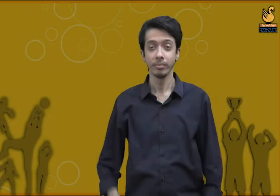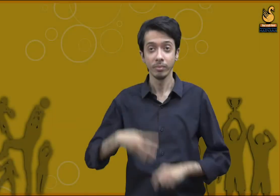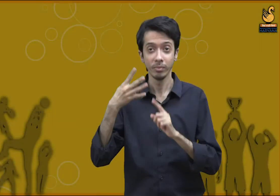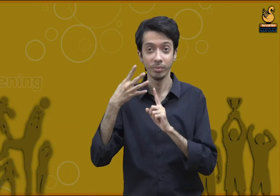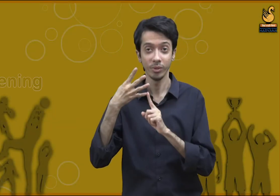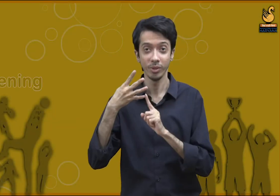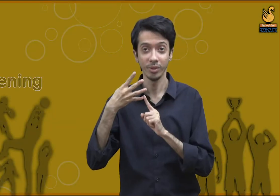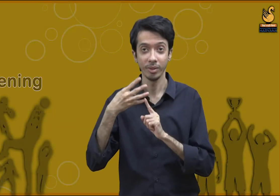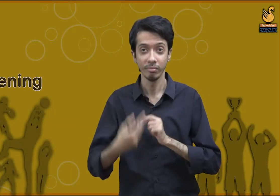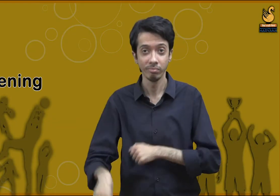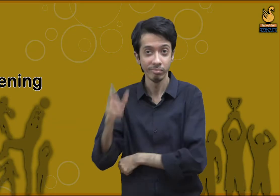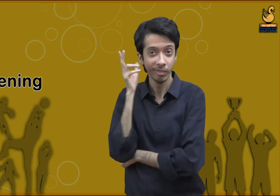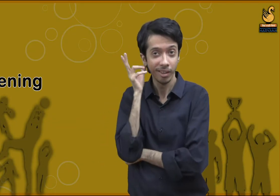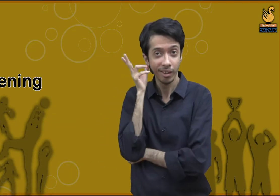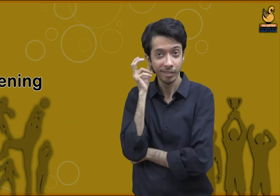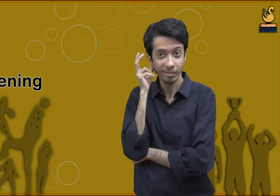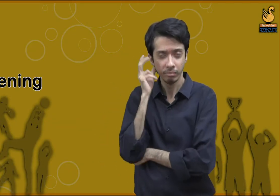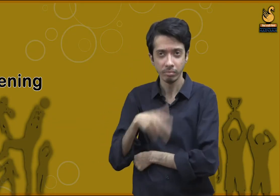Fourth is Listening.